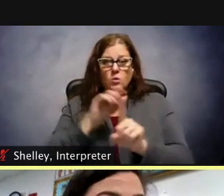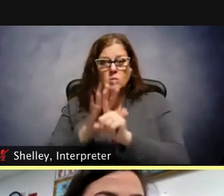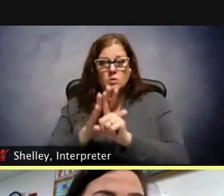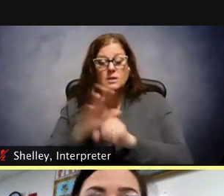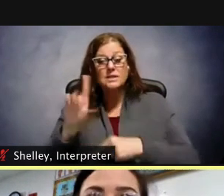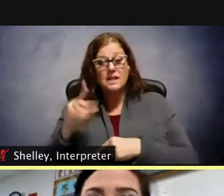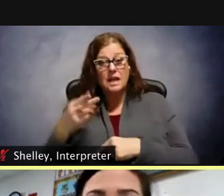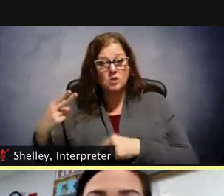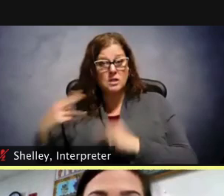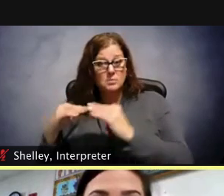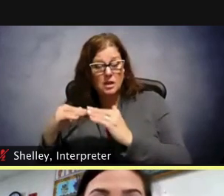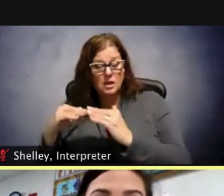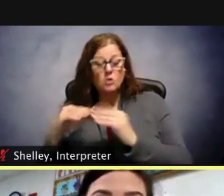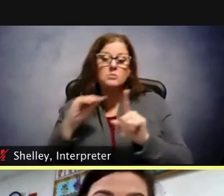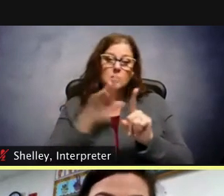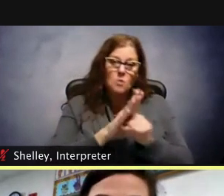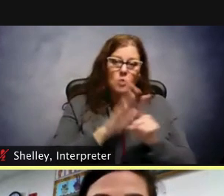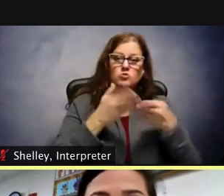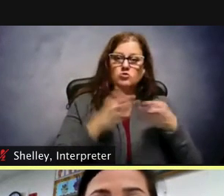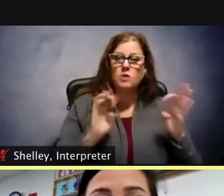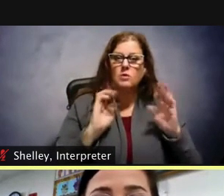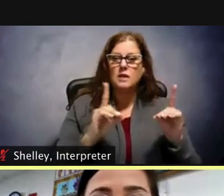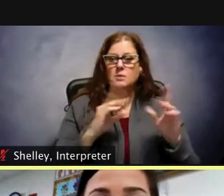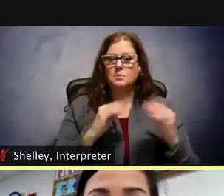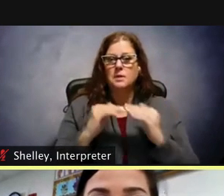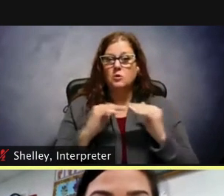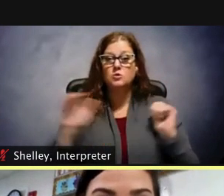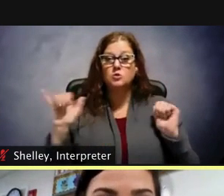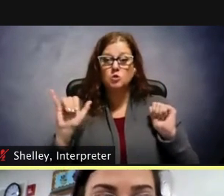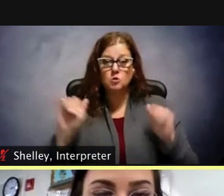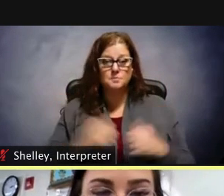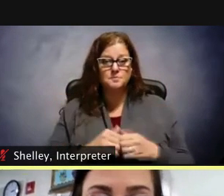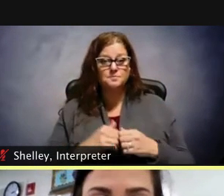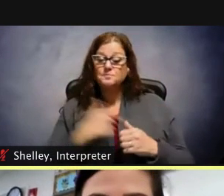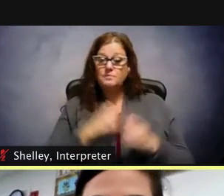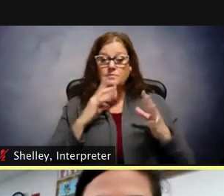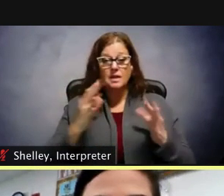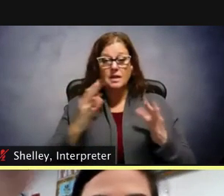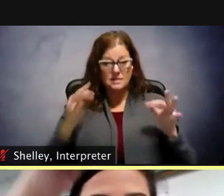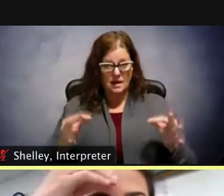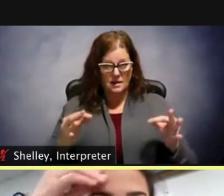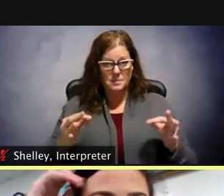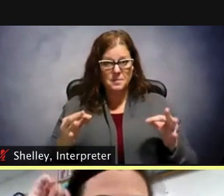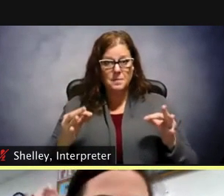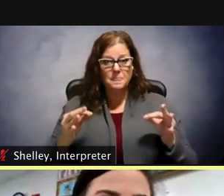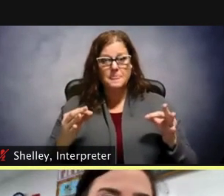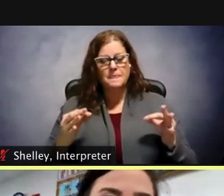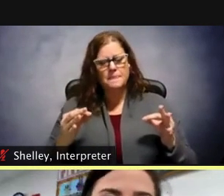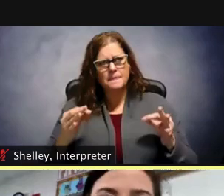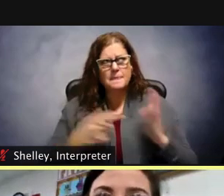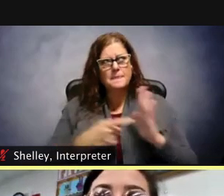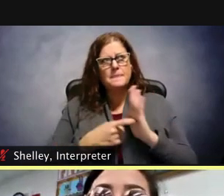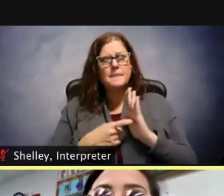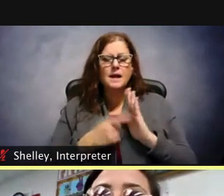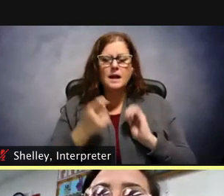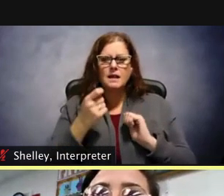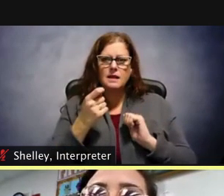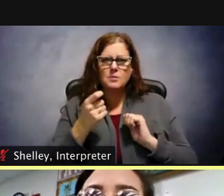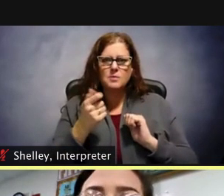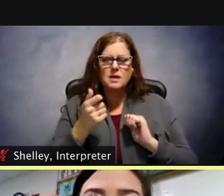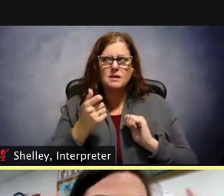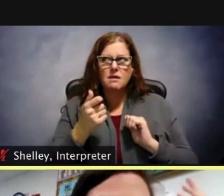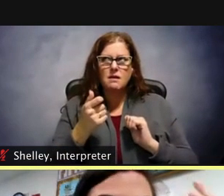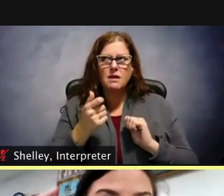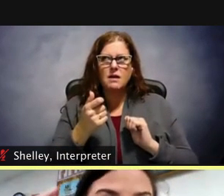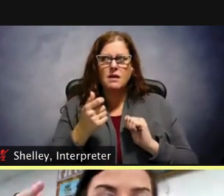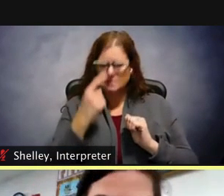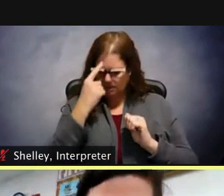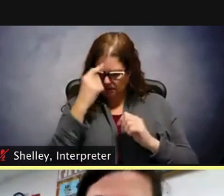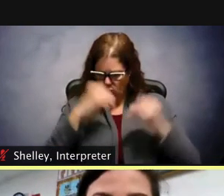peers but also the gen ed peers. So our decision here took a little bit of brainstorm power